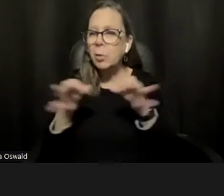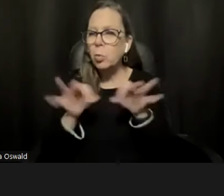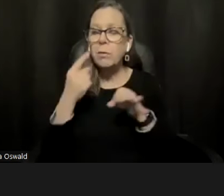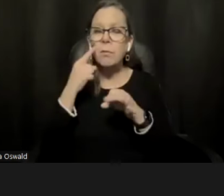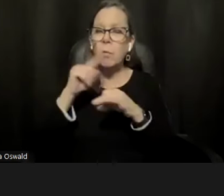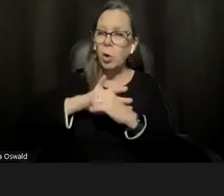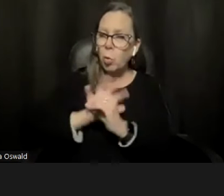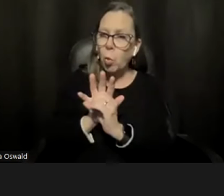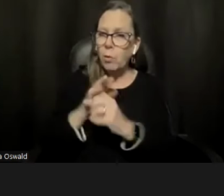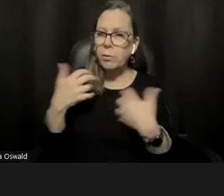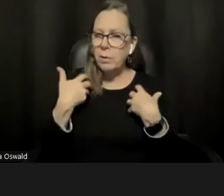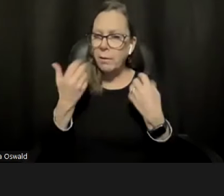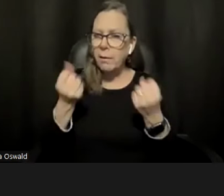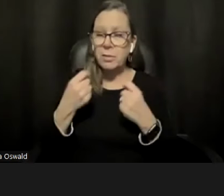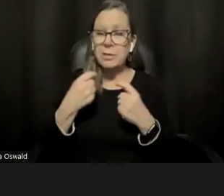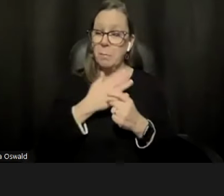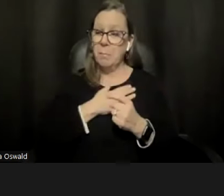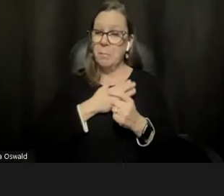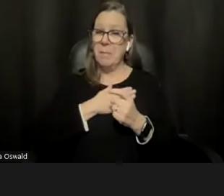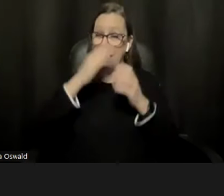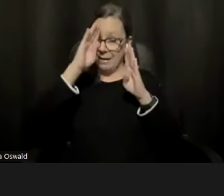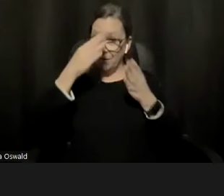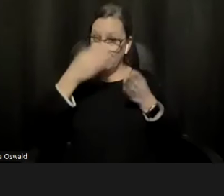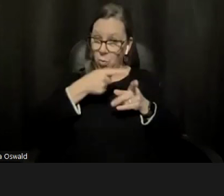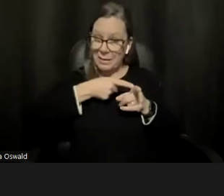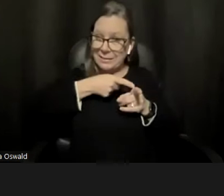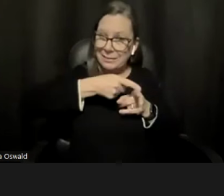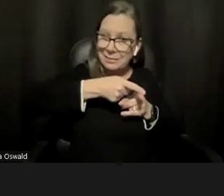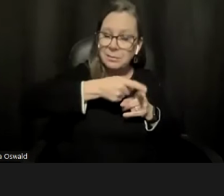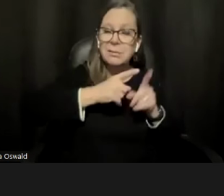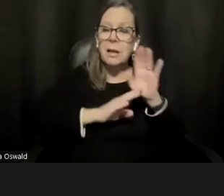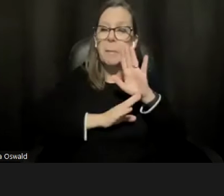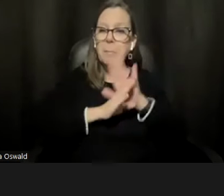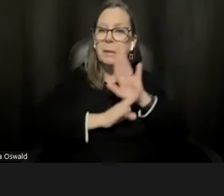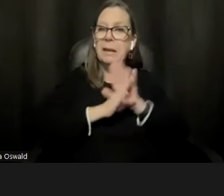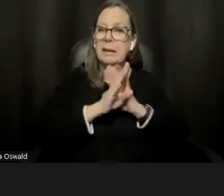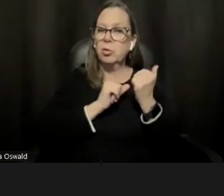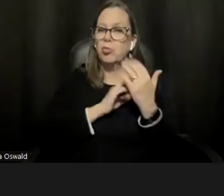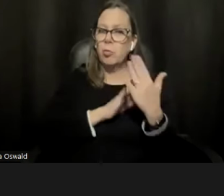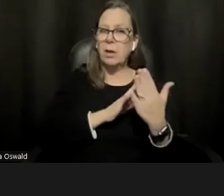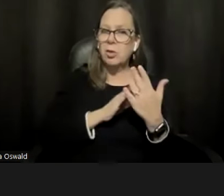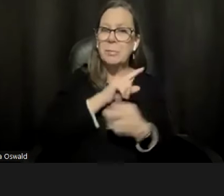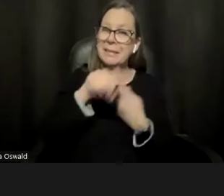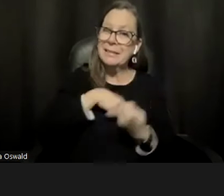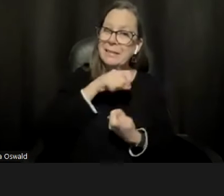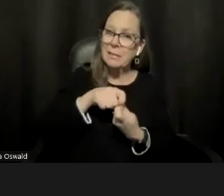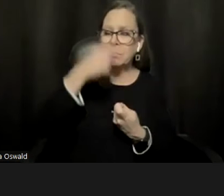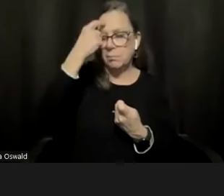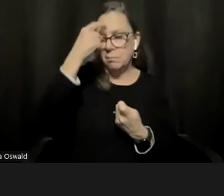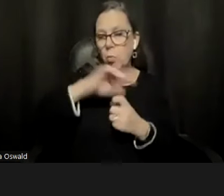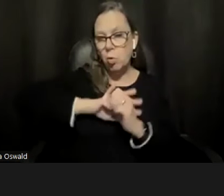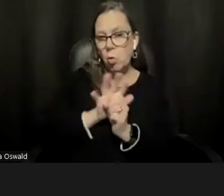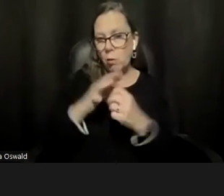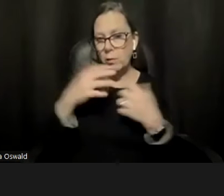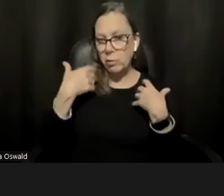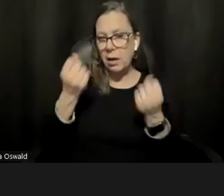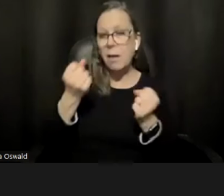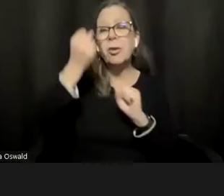I have been focusing on building this strategy, specifically for COVID recovery, but within